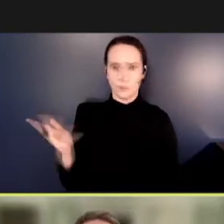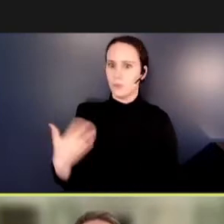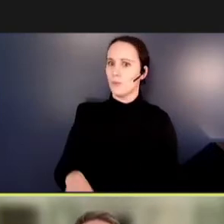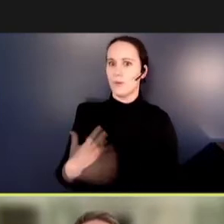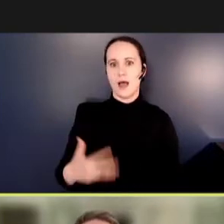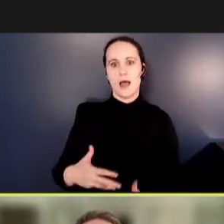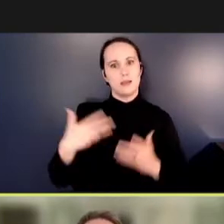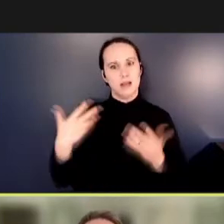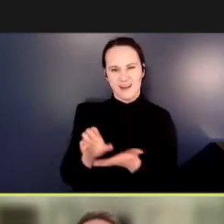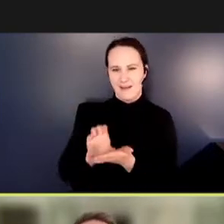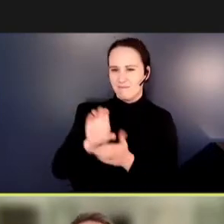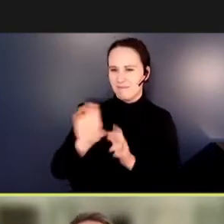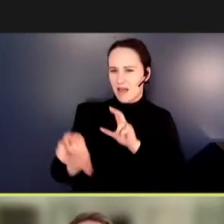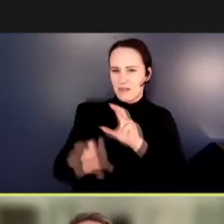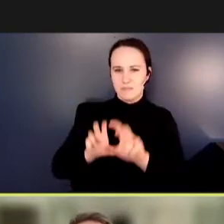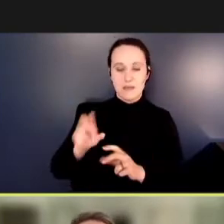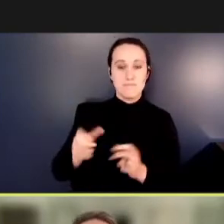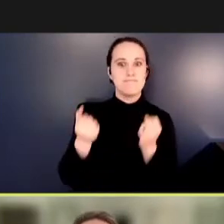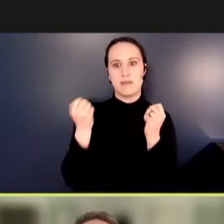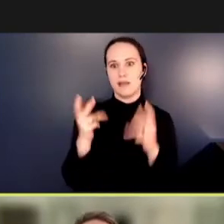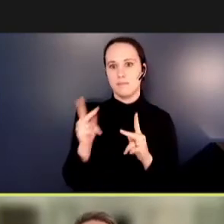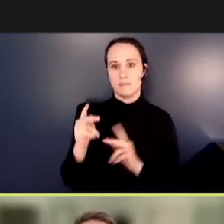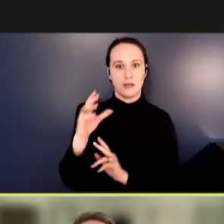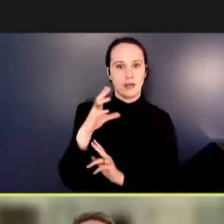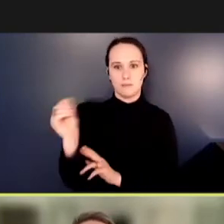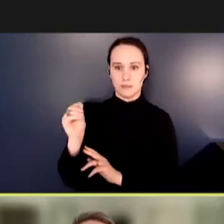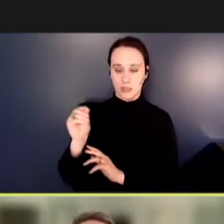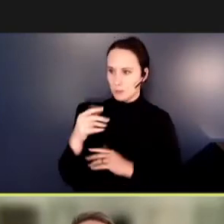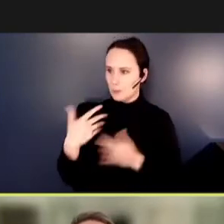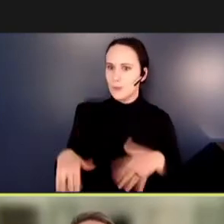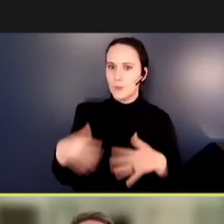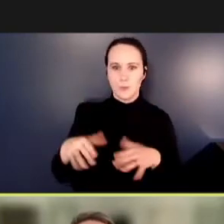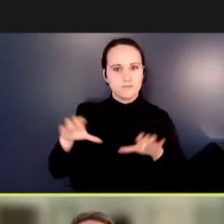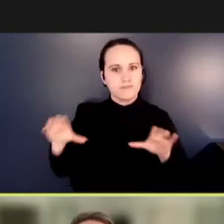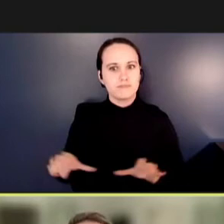a lot of hype, and a lot of activity that's going on in the biomed space.